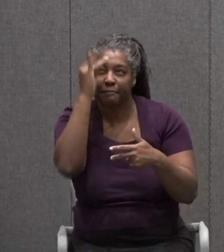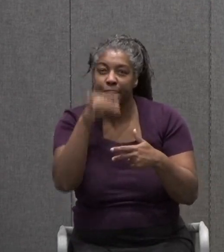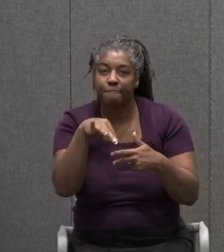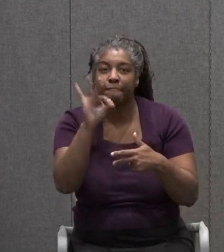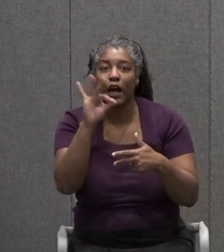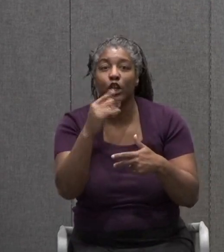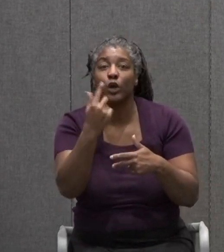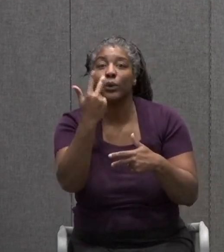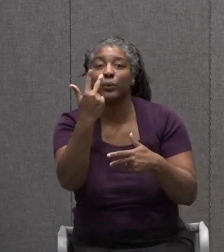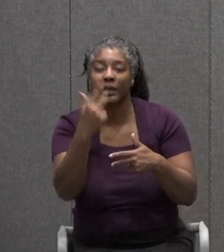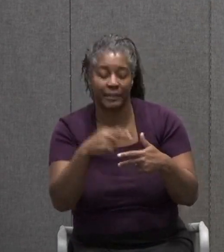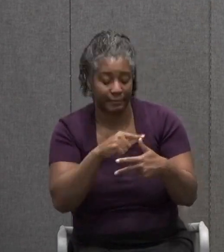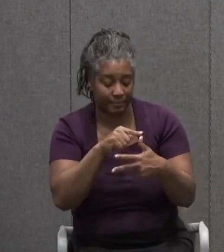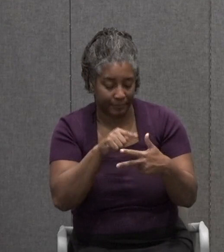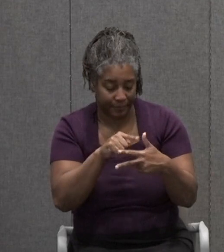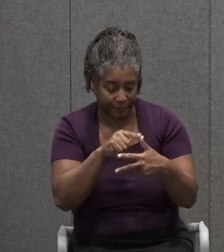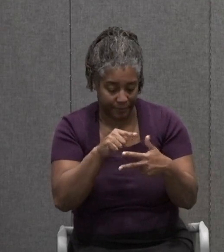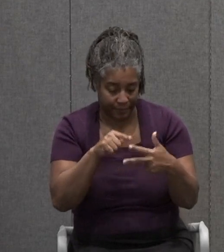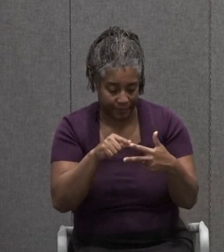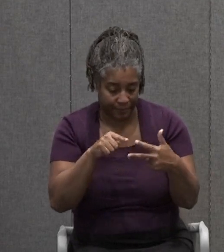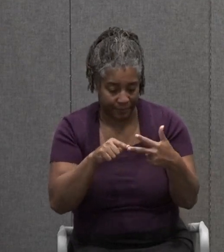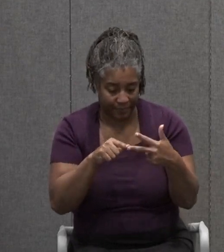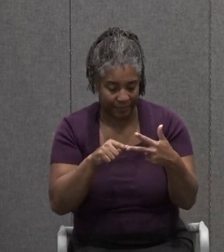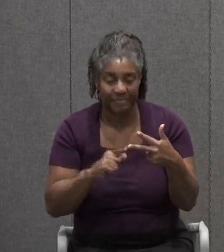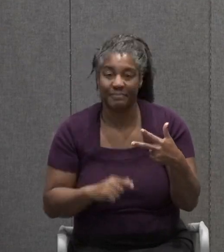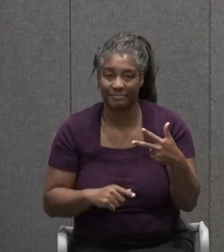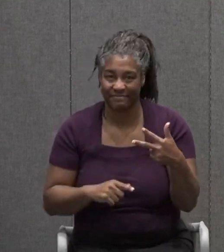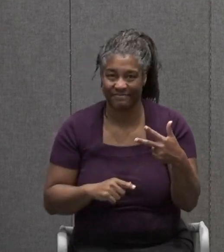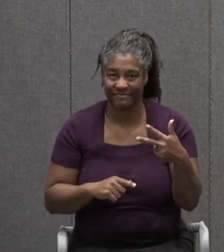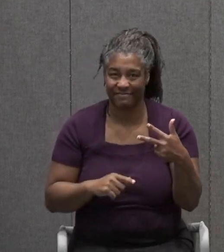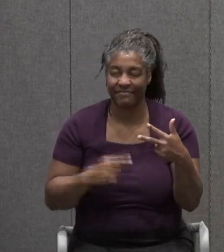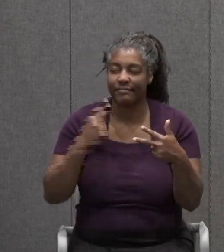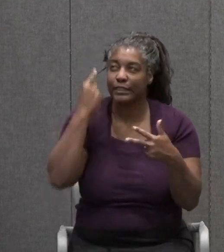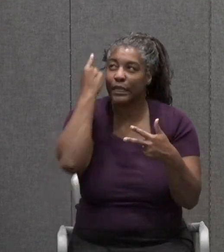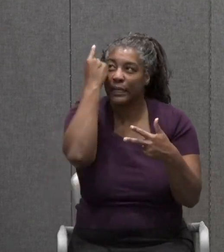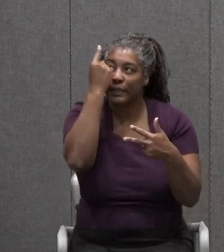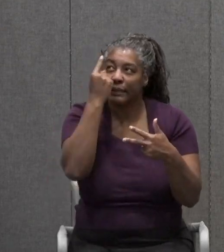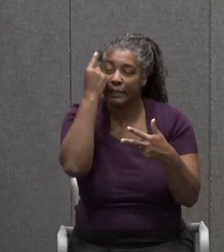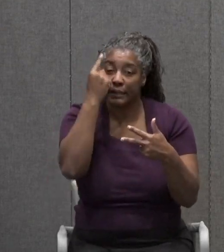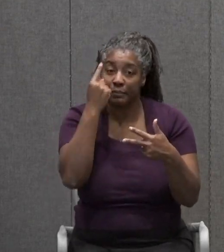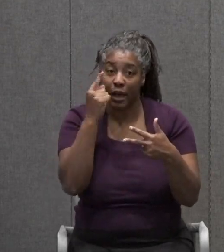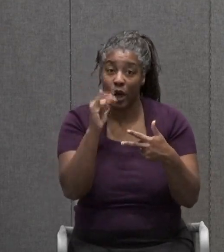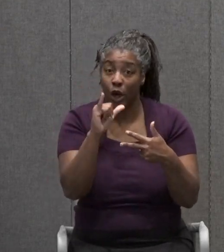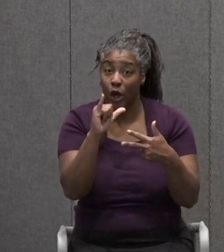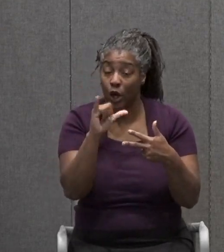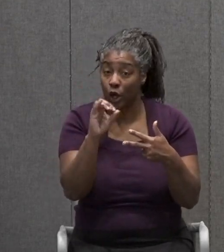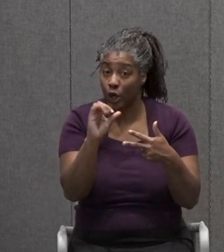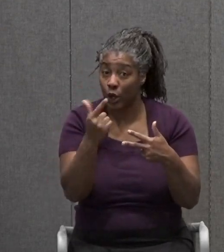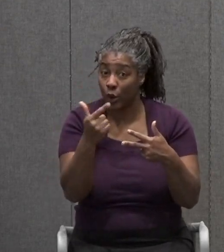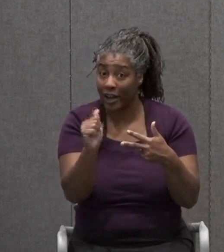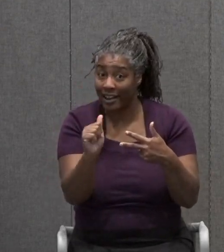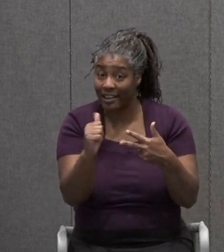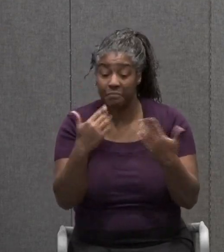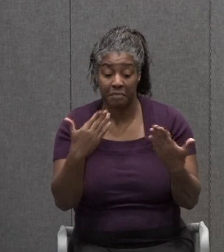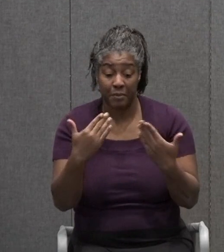is I would like you think about yoga today, since this might have been your first yoga class.